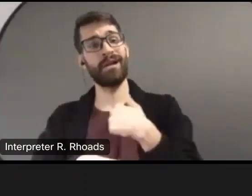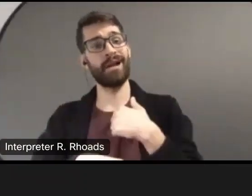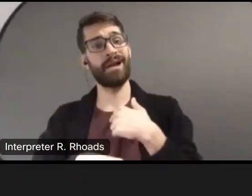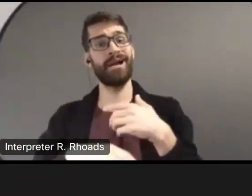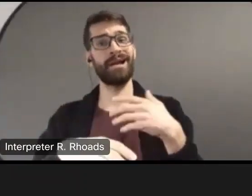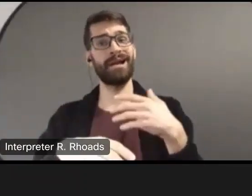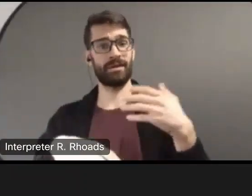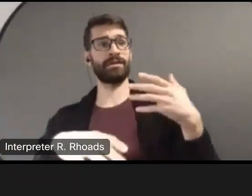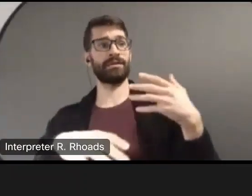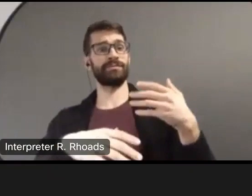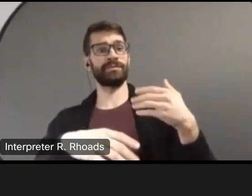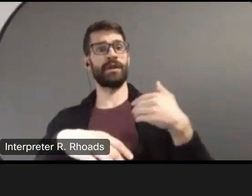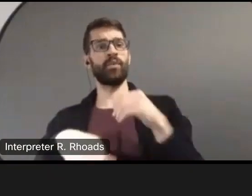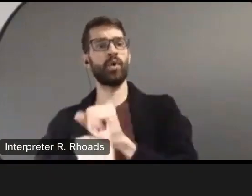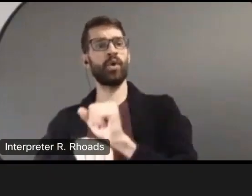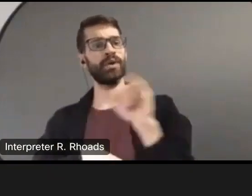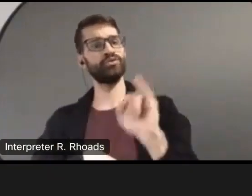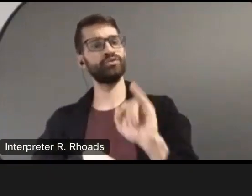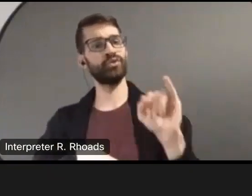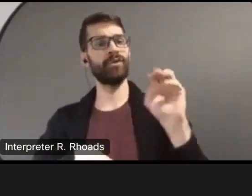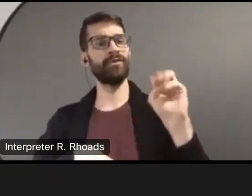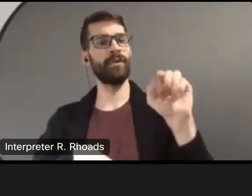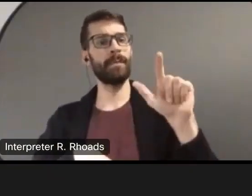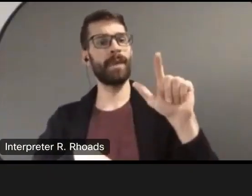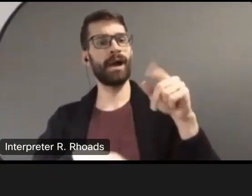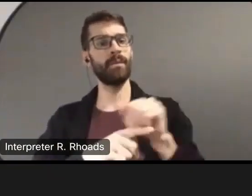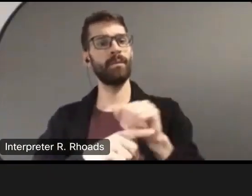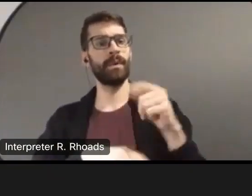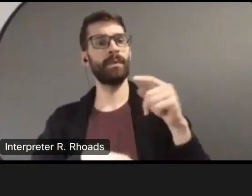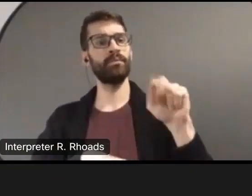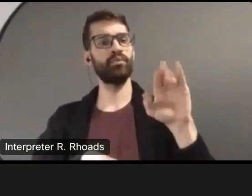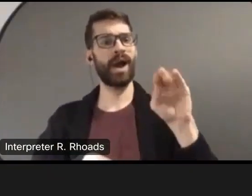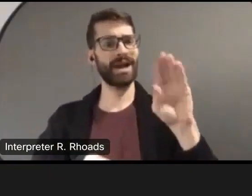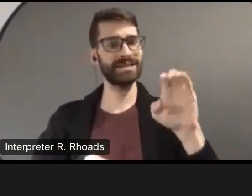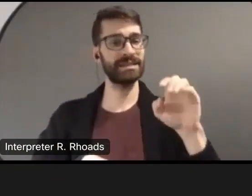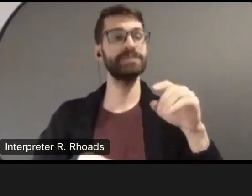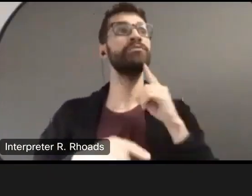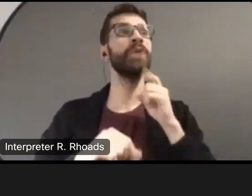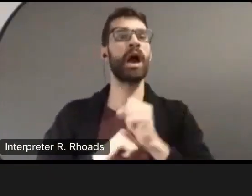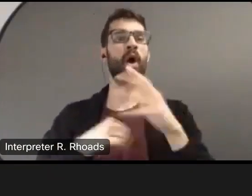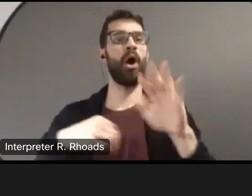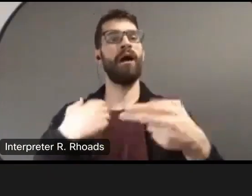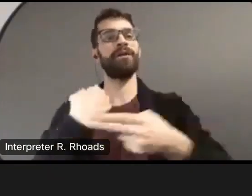Would you discuss the need for and the possibility of